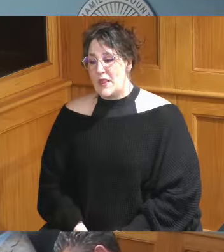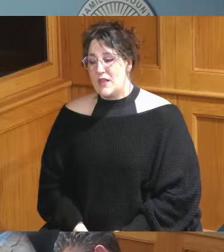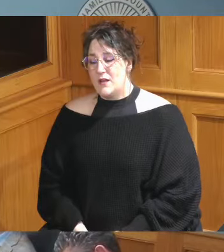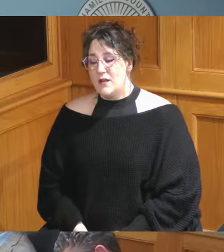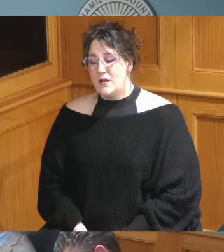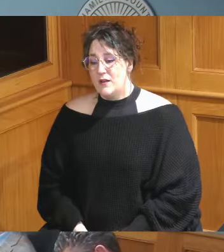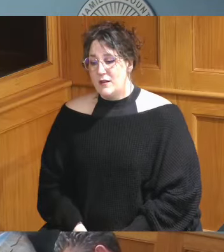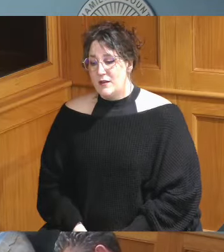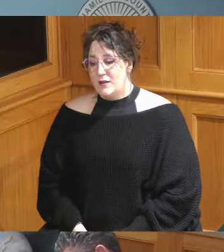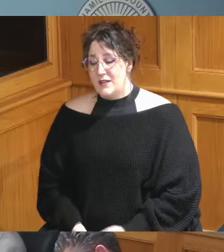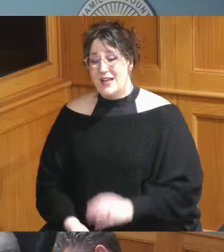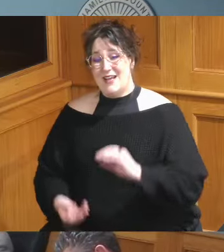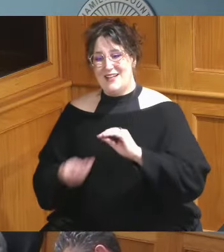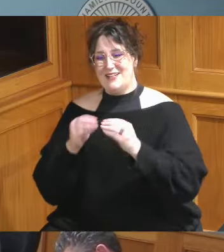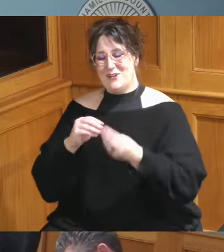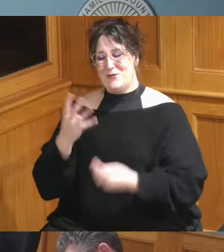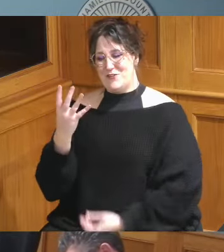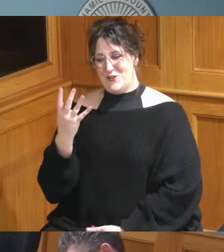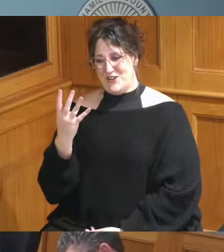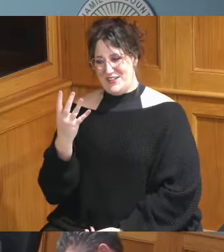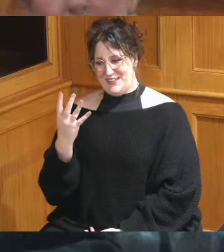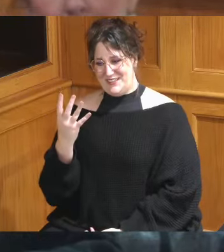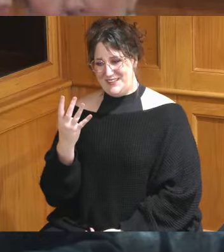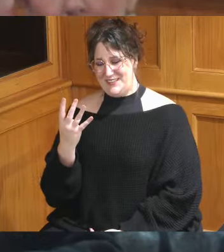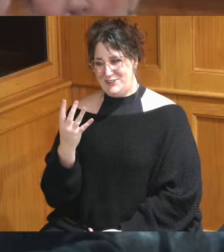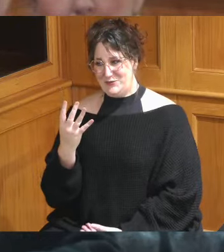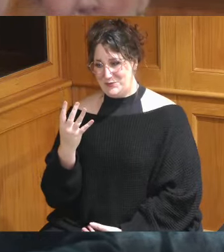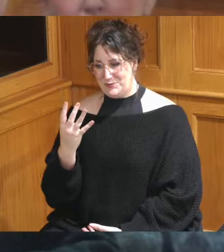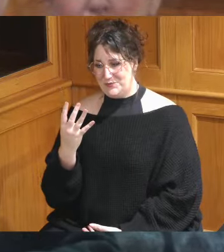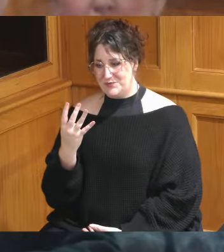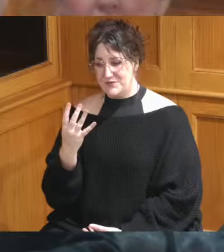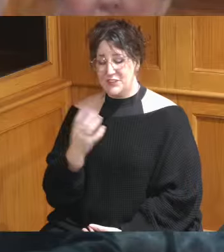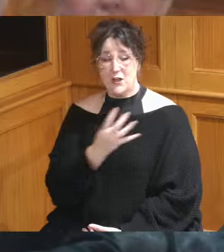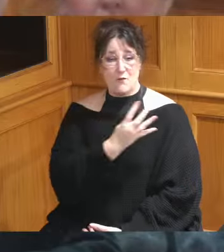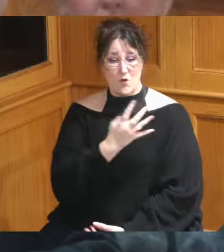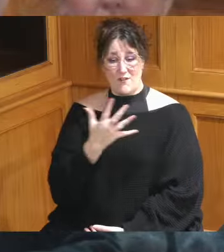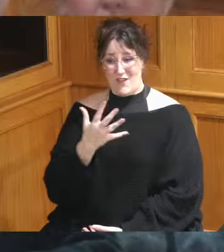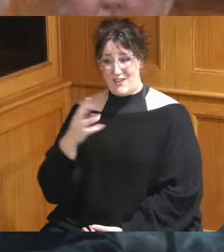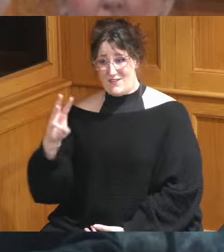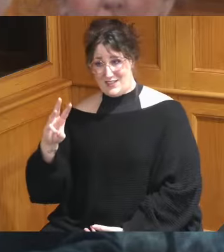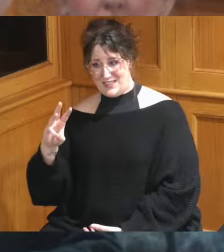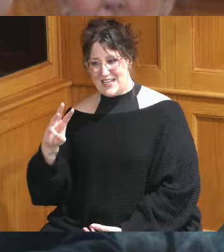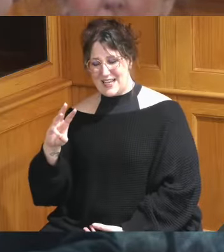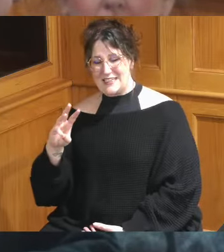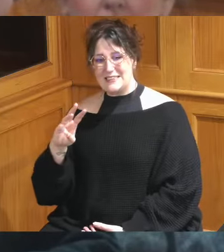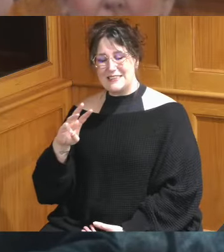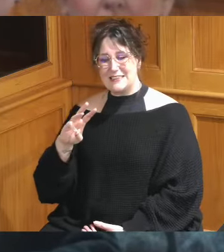to item number four. Okay. items four, five, and six are similar. So I'll summarize those together.